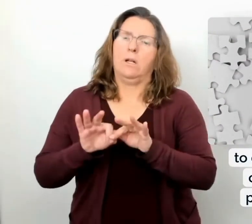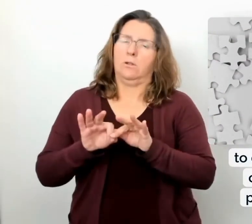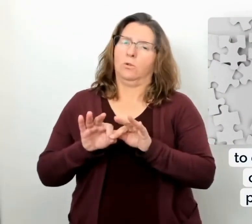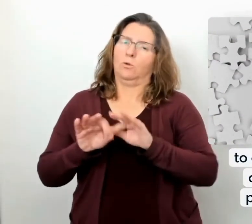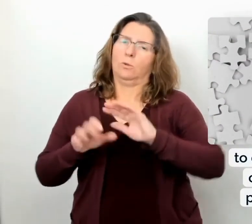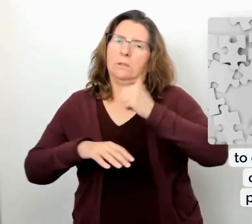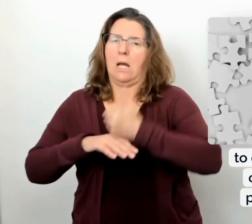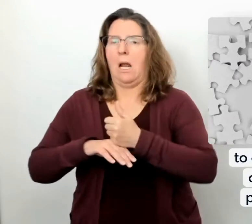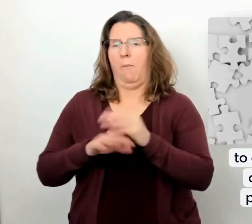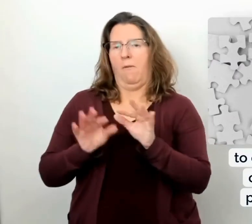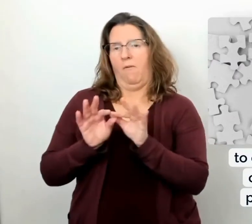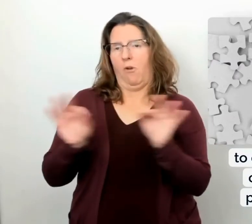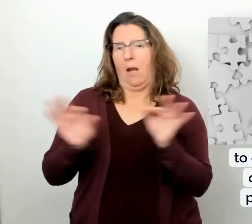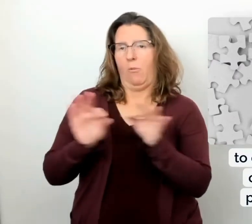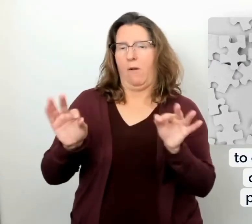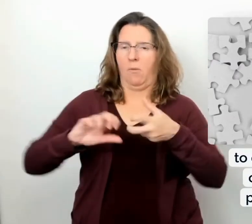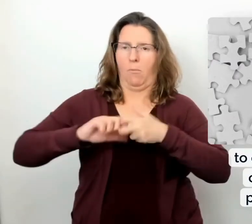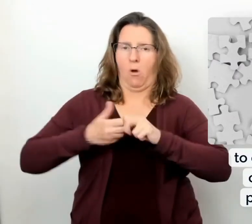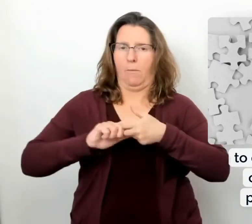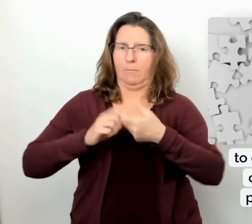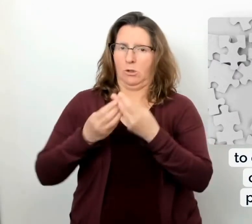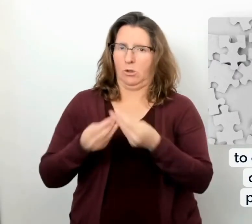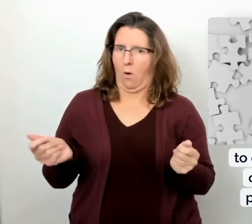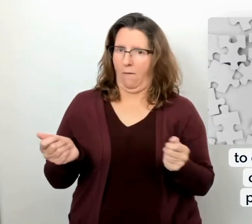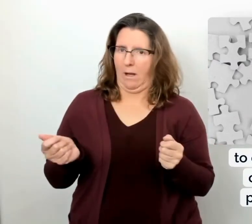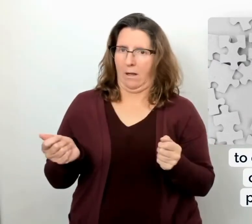You want to help your students to establish a framework for problem solving.